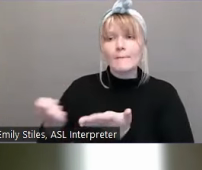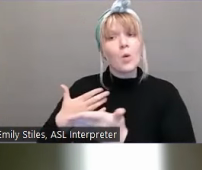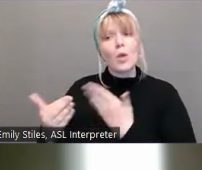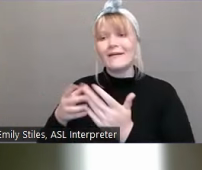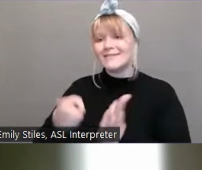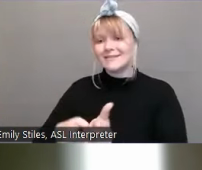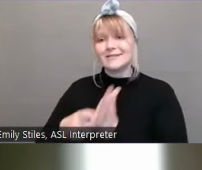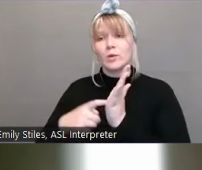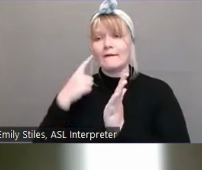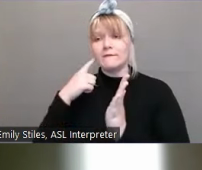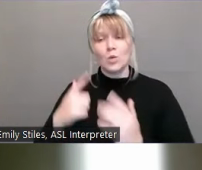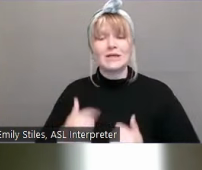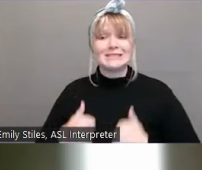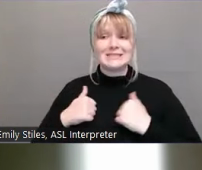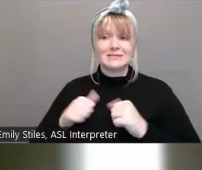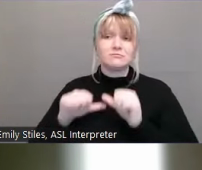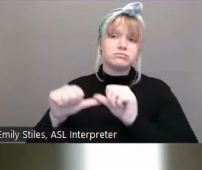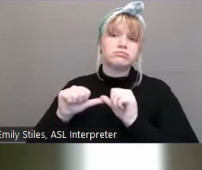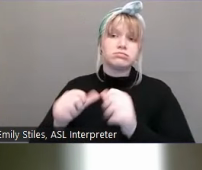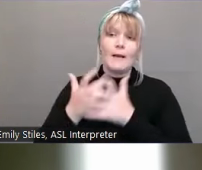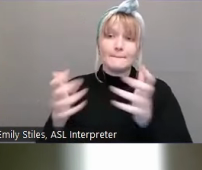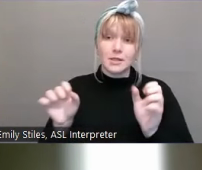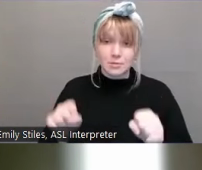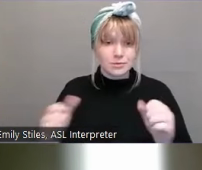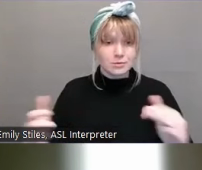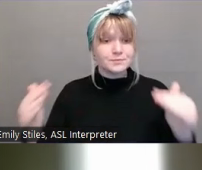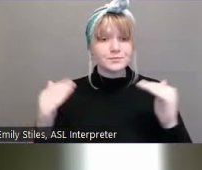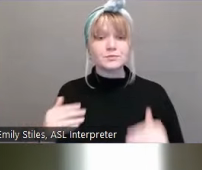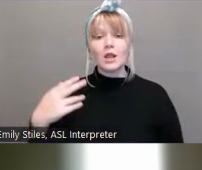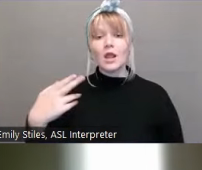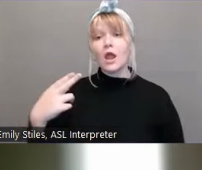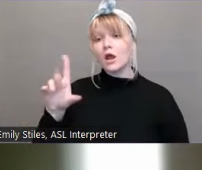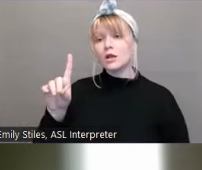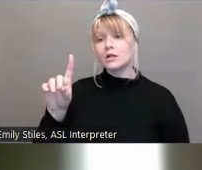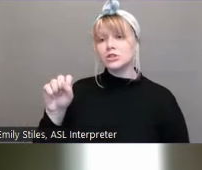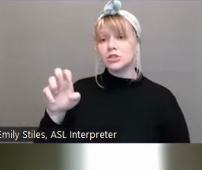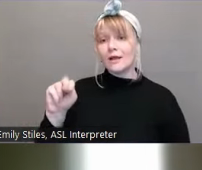And wraparound services of the Hudson Valley's Project ACT helps people be discharged from